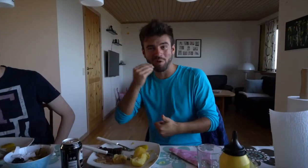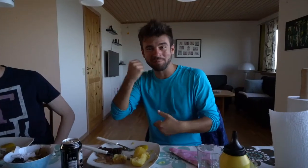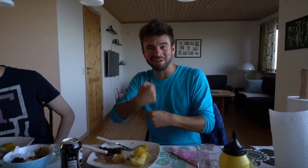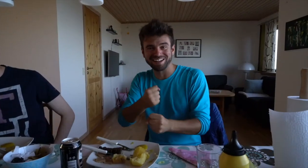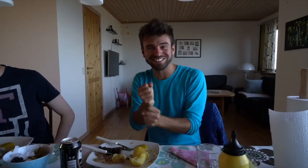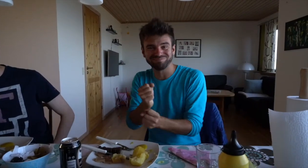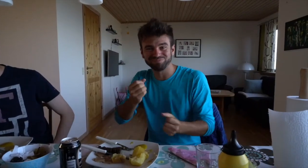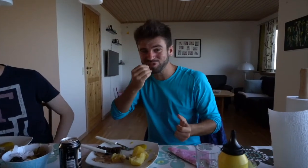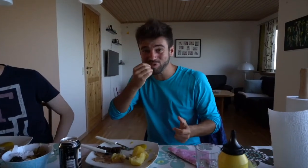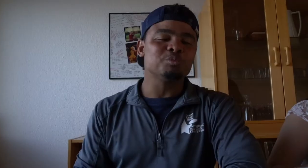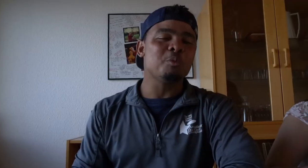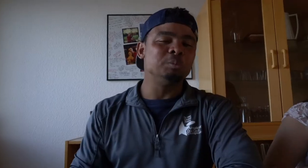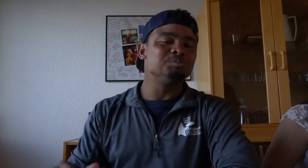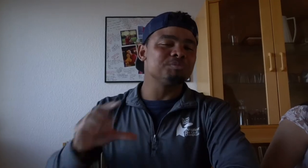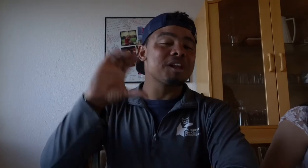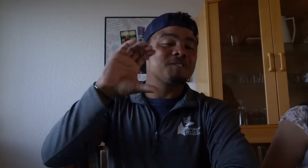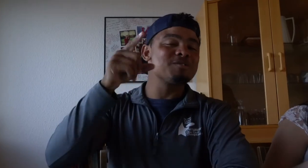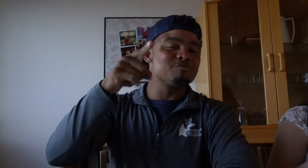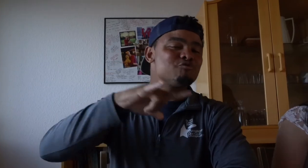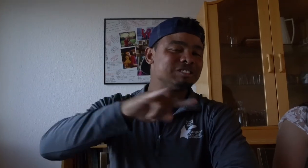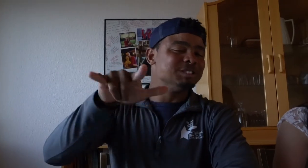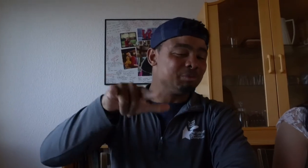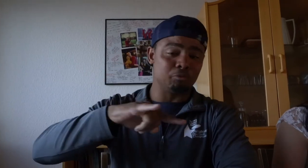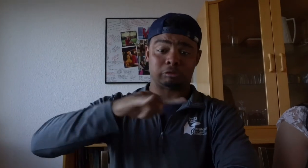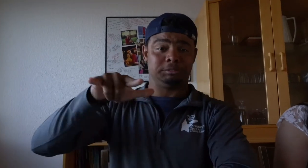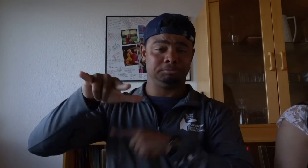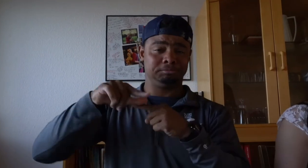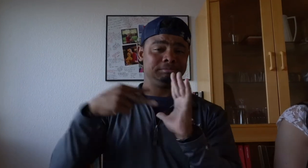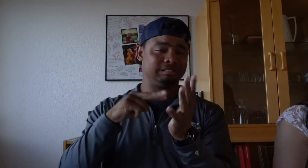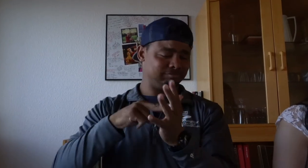Calvin is right! Oh, this is the sign for right!